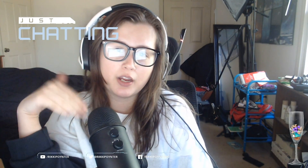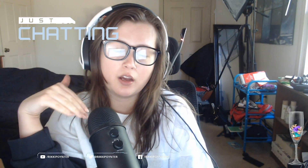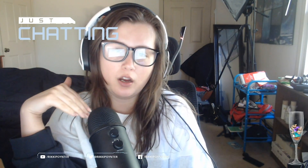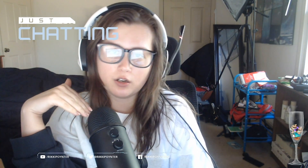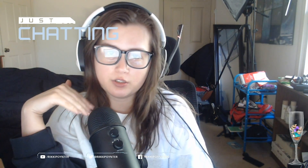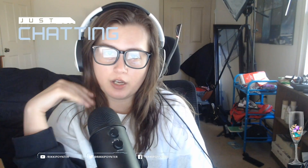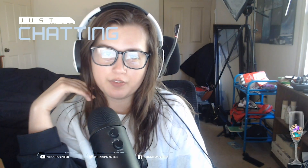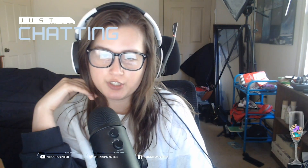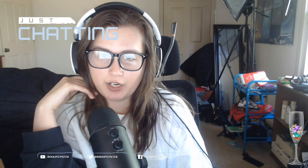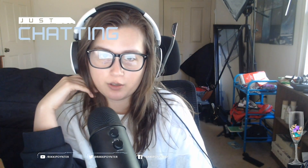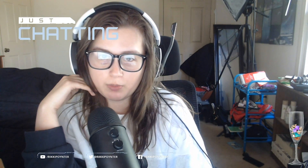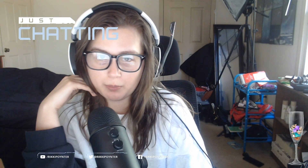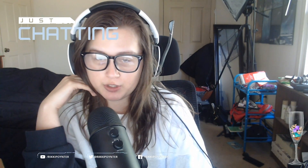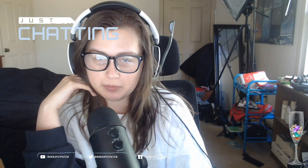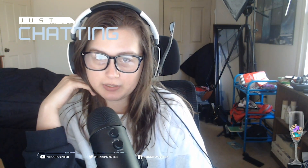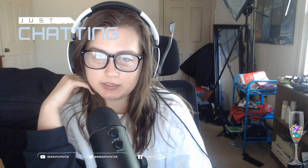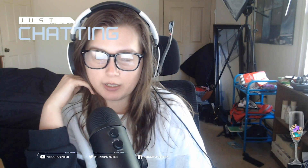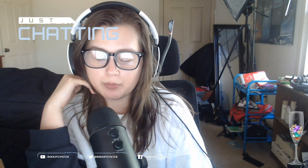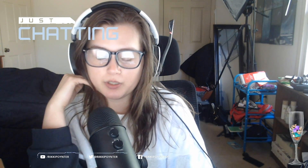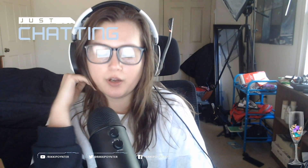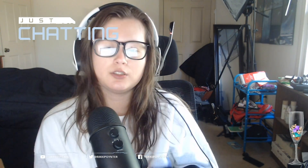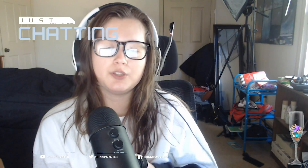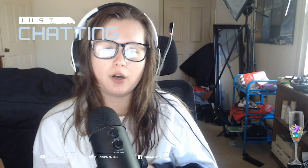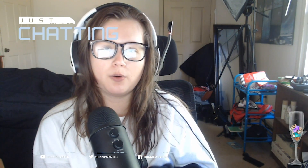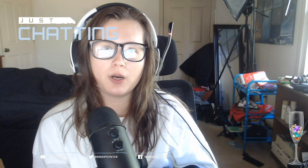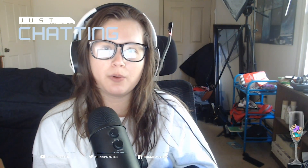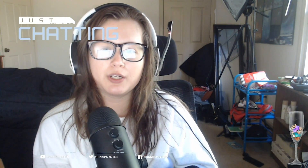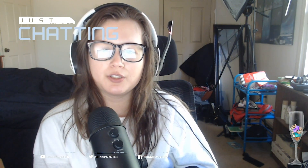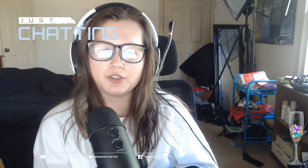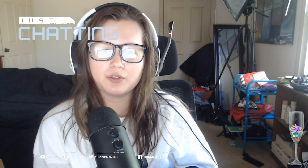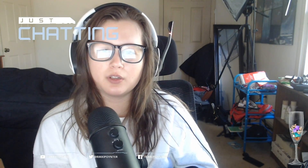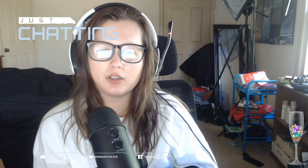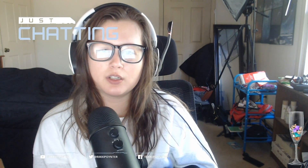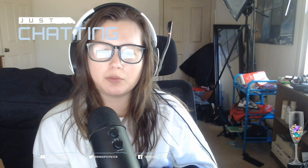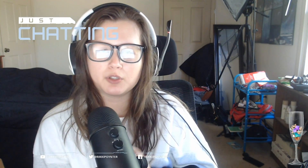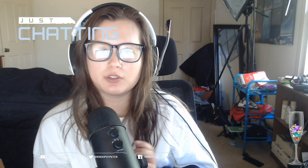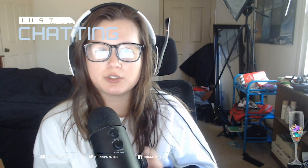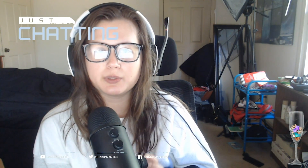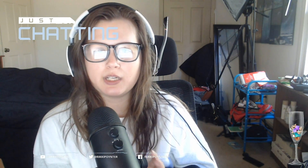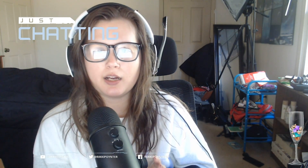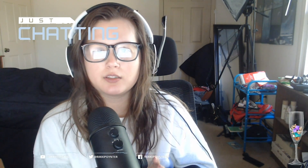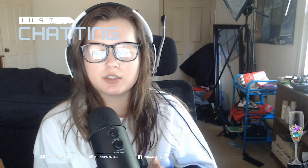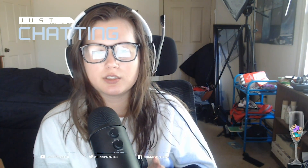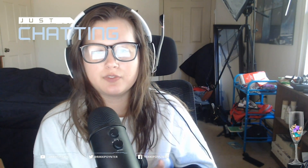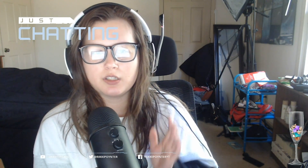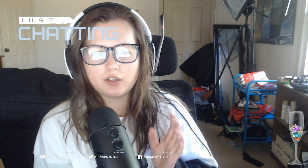I also have the channel membership thing down below. So, what I want to do is I'm going to react to this video.